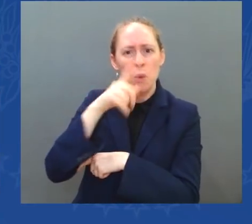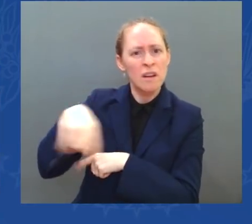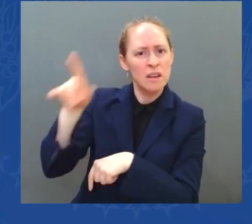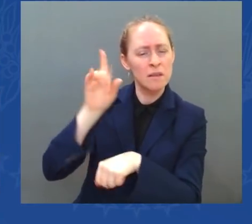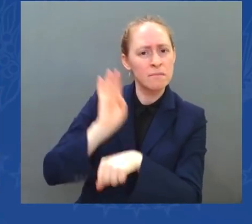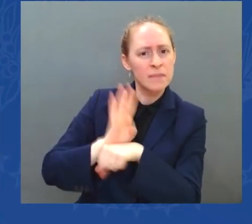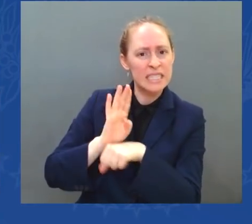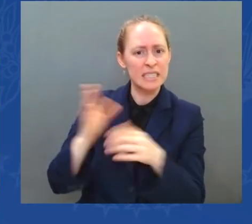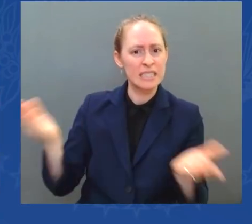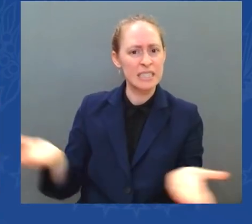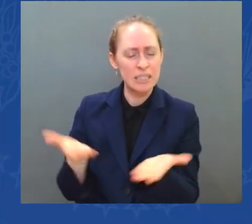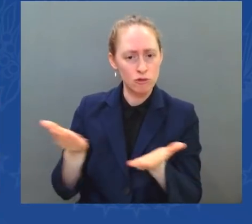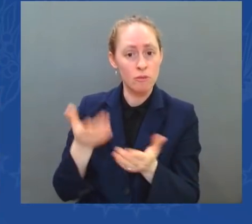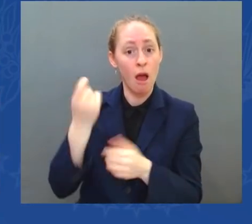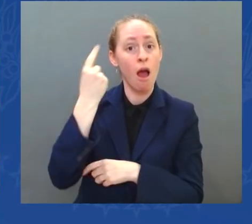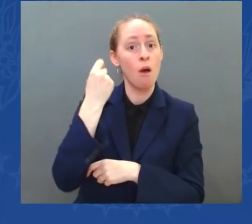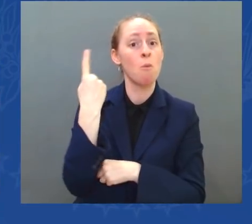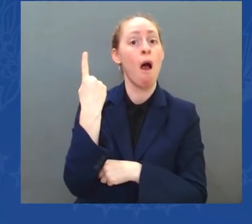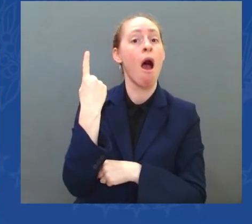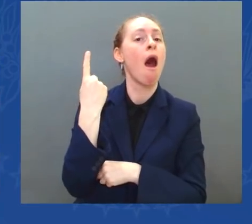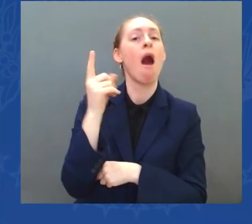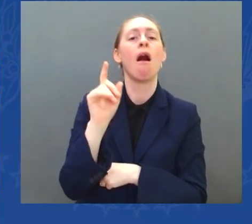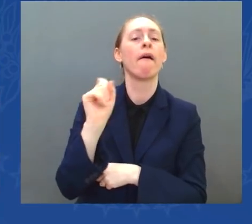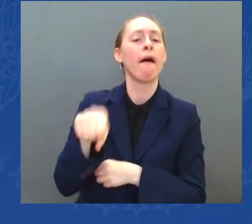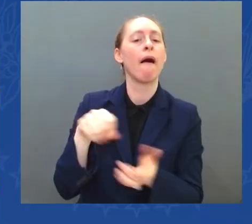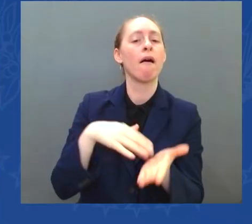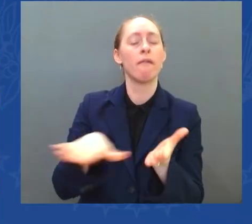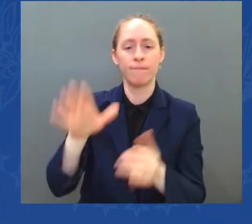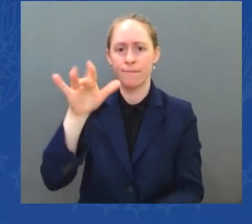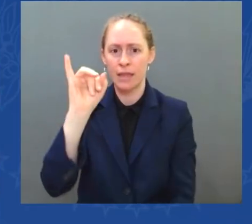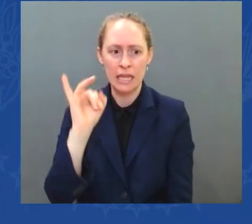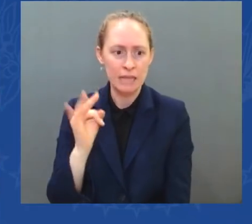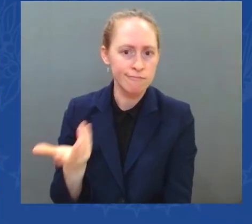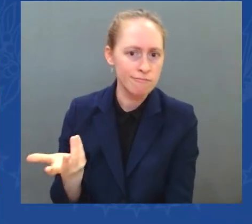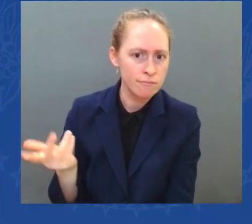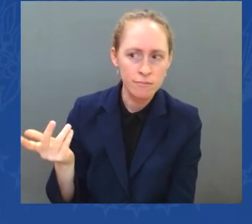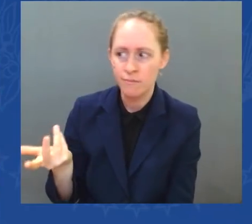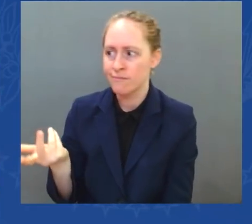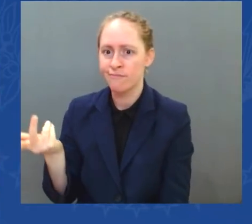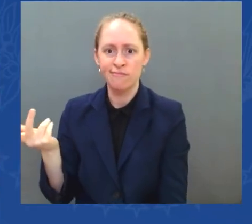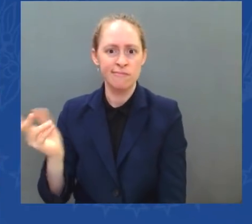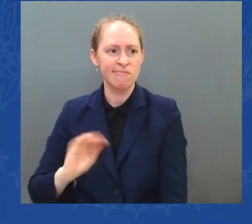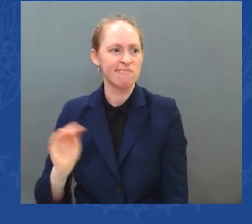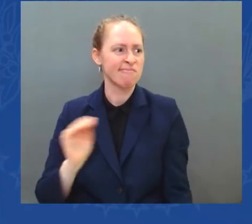that either had a part of the supply chain and/or the company, you didn't have to, you could buy it abroad, you could import it.